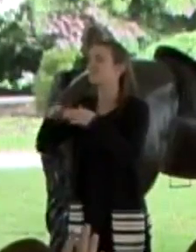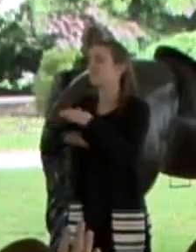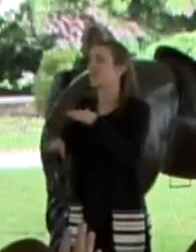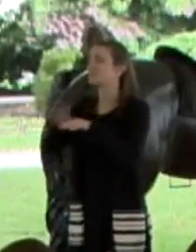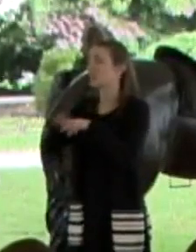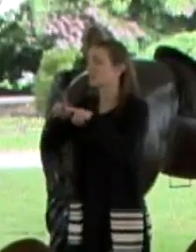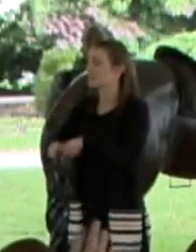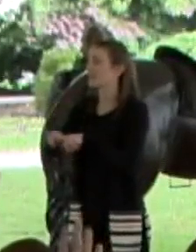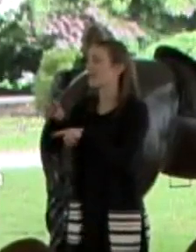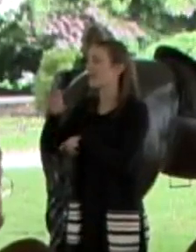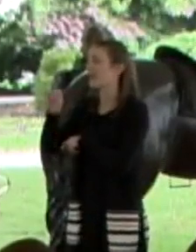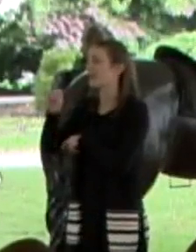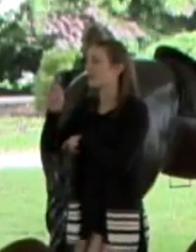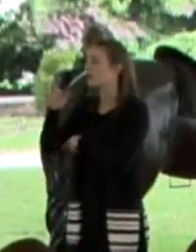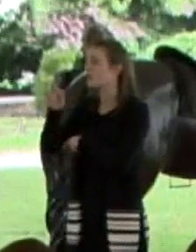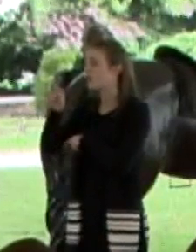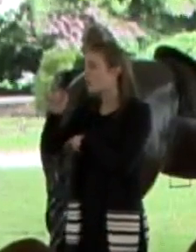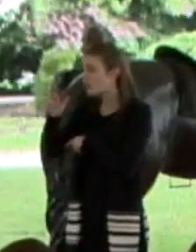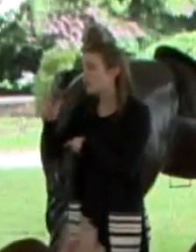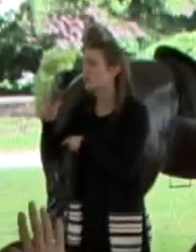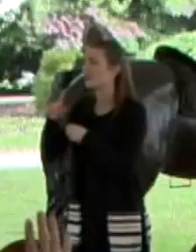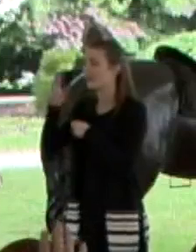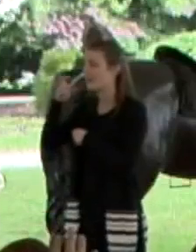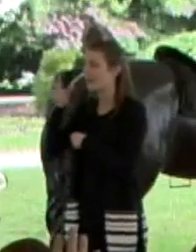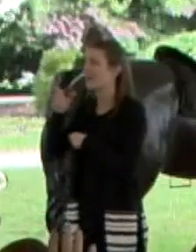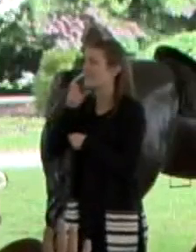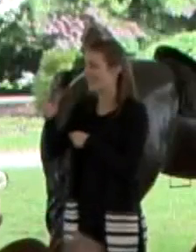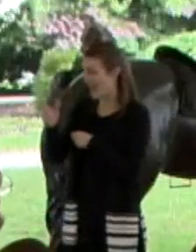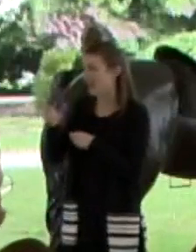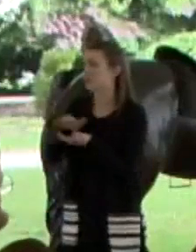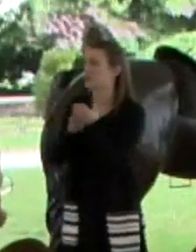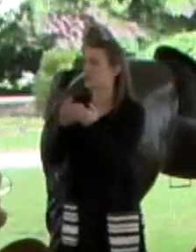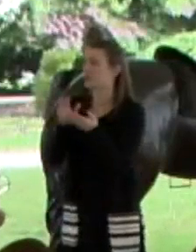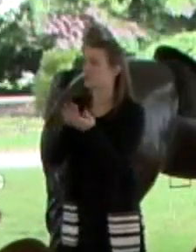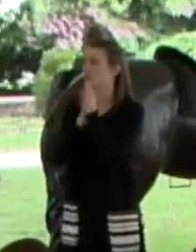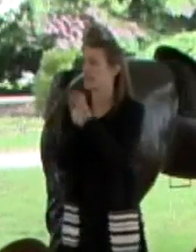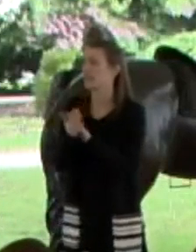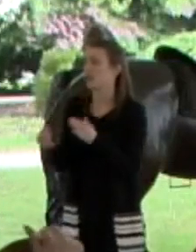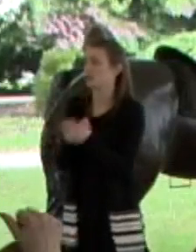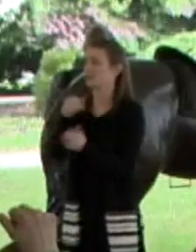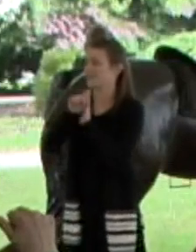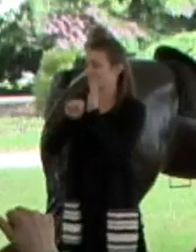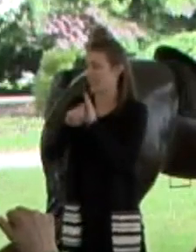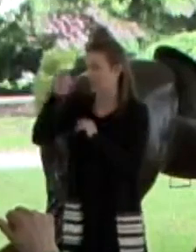THE QUESTION I HAVE IS WHY ARE WE MODELLING THIS ON THE